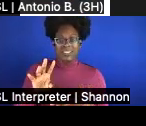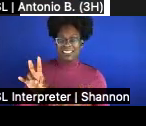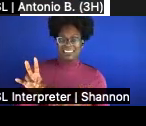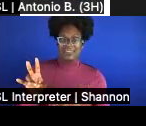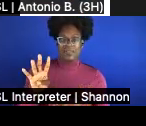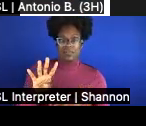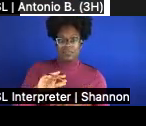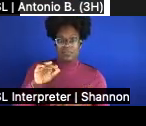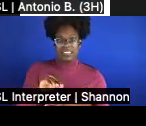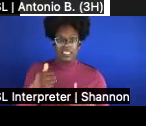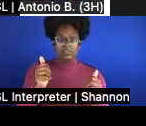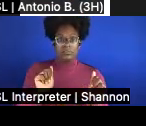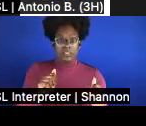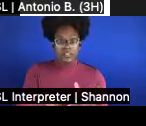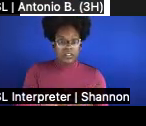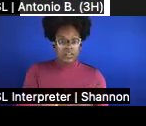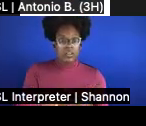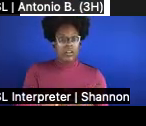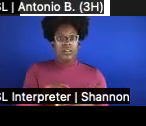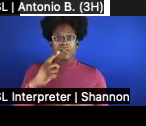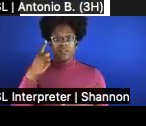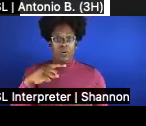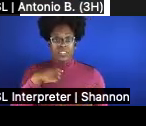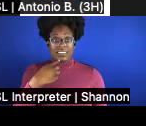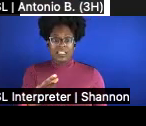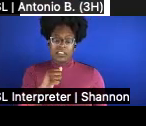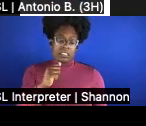there wasn't much difference between implicit and explicit comments. Both were fairly successful.